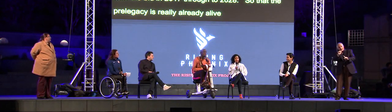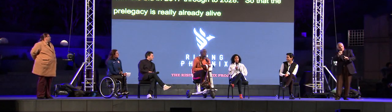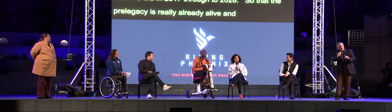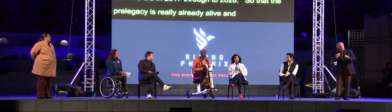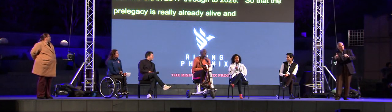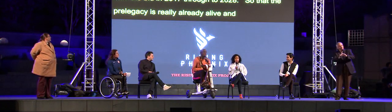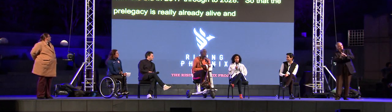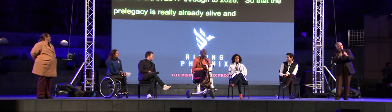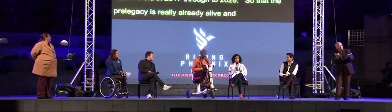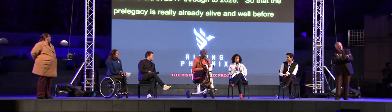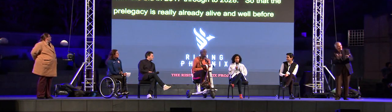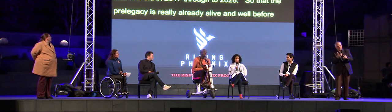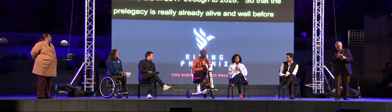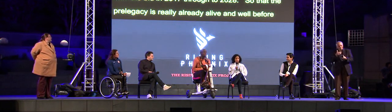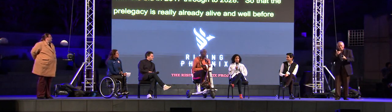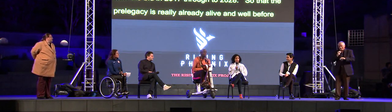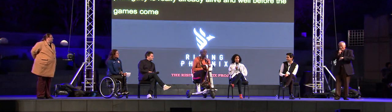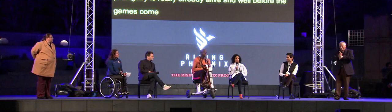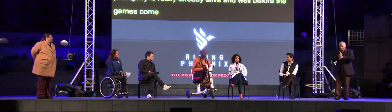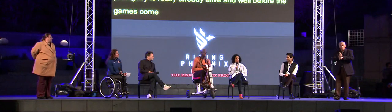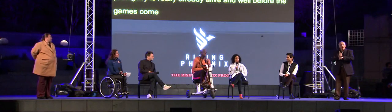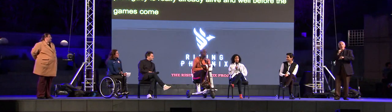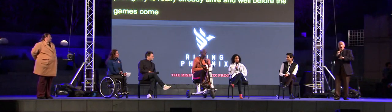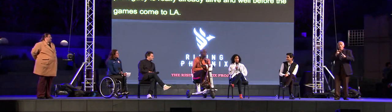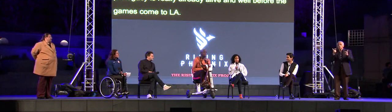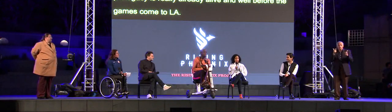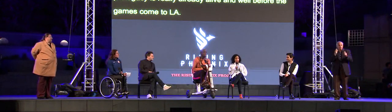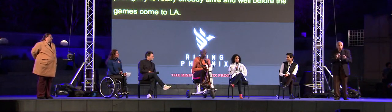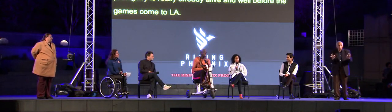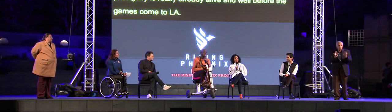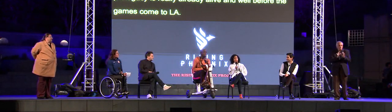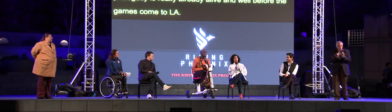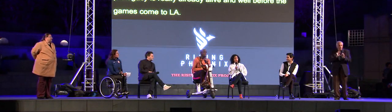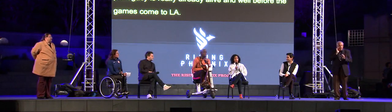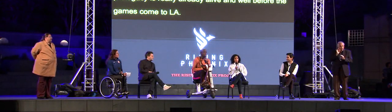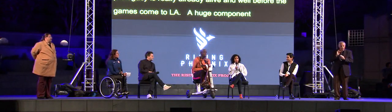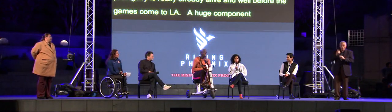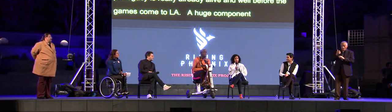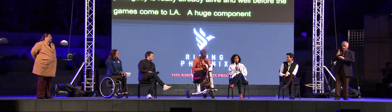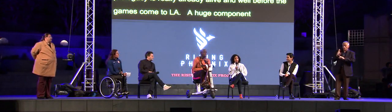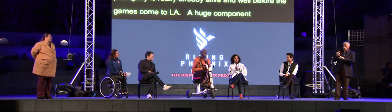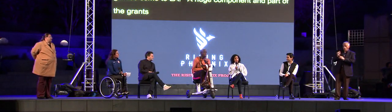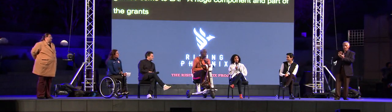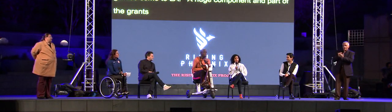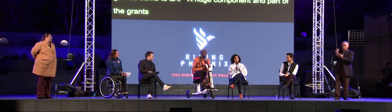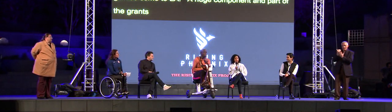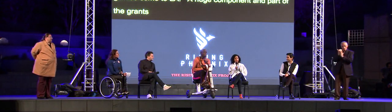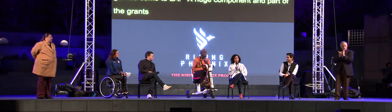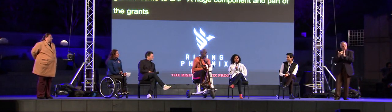And a huge component of that and part of the grant stipulations that we had was that there